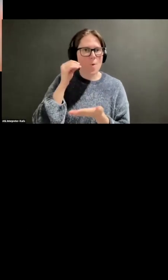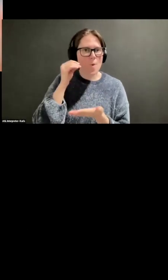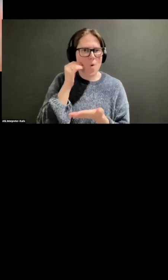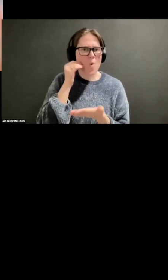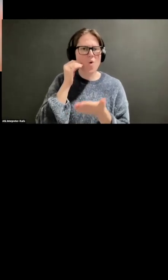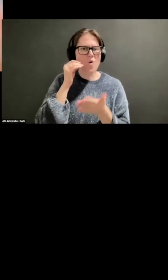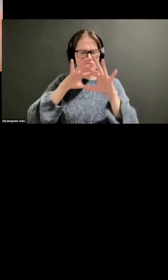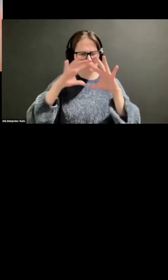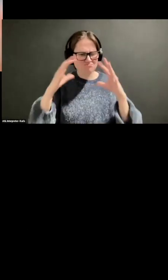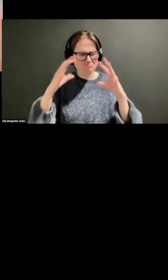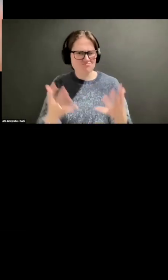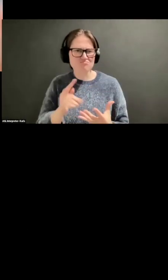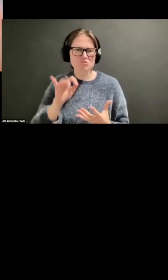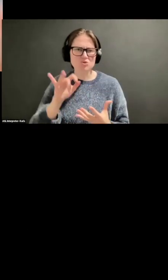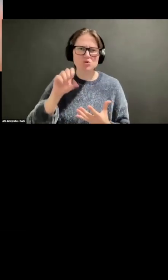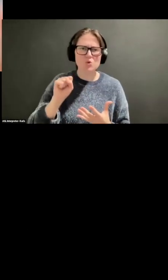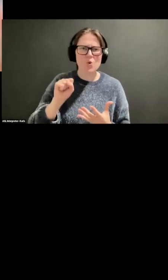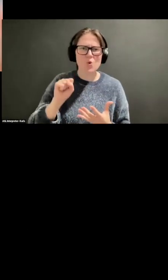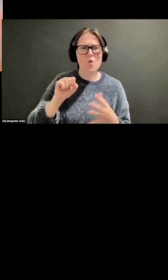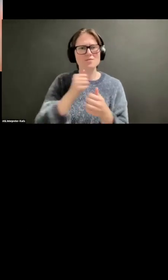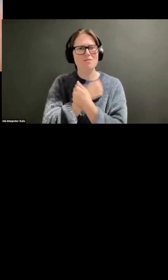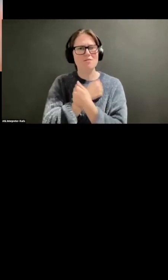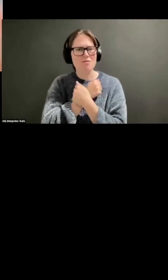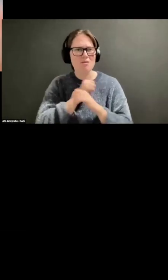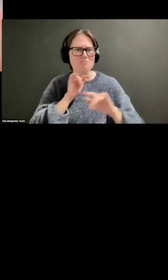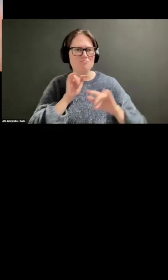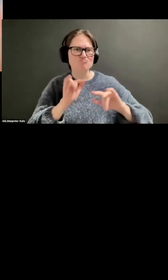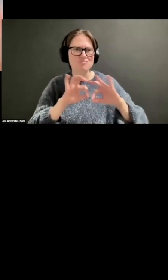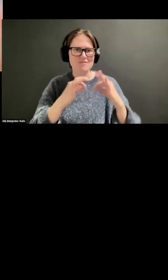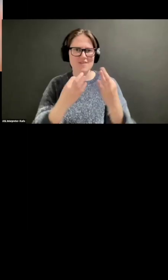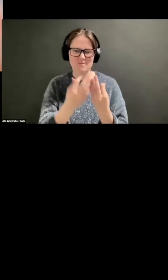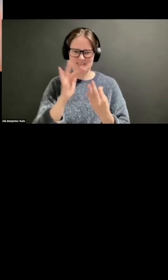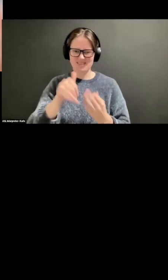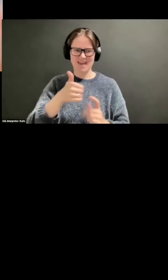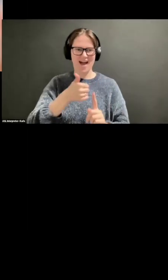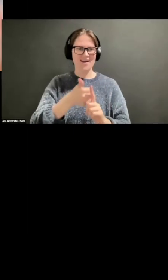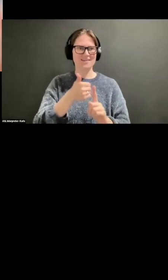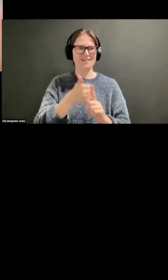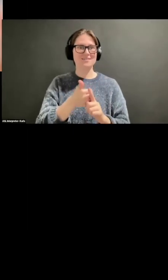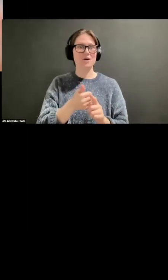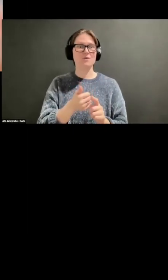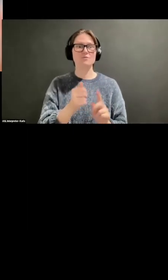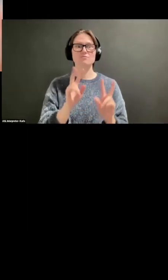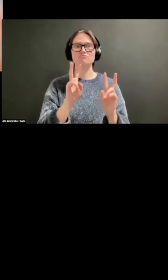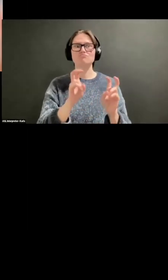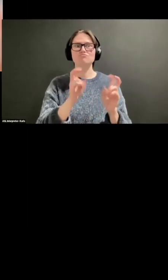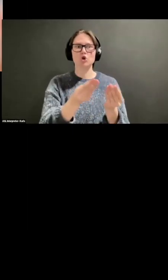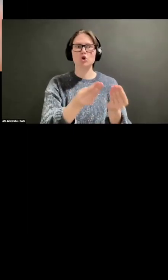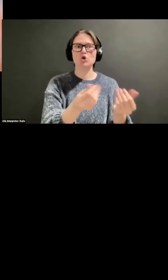is going to cure or heal or erase the initial loss.